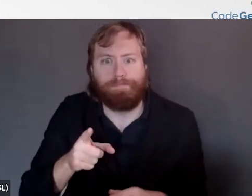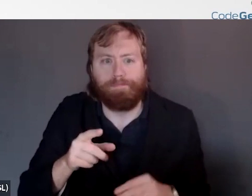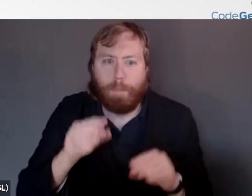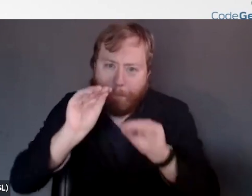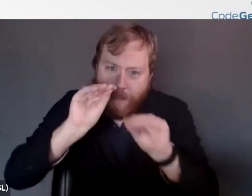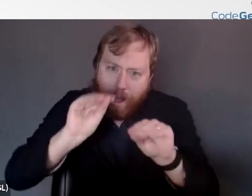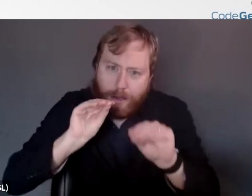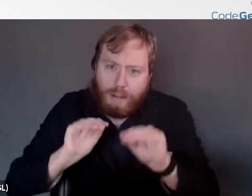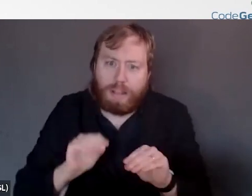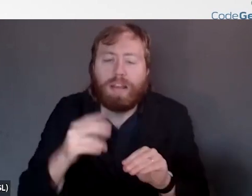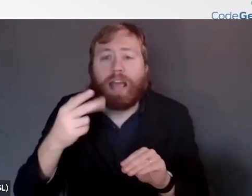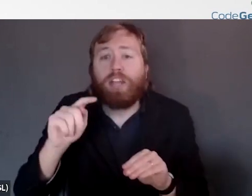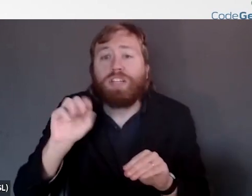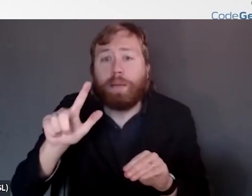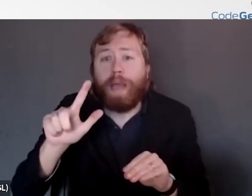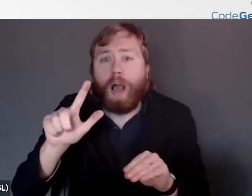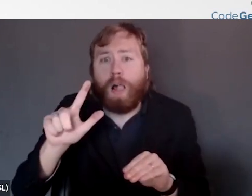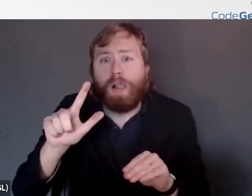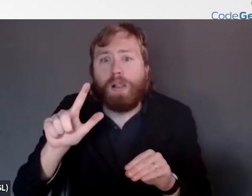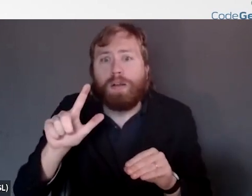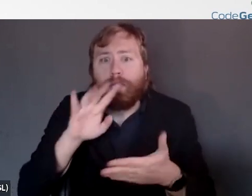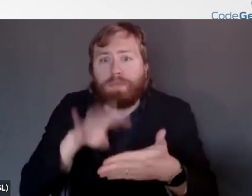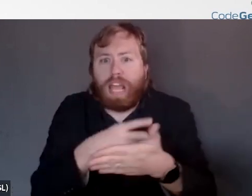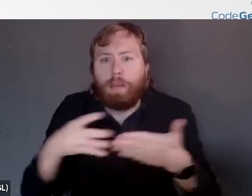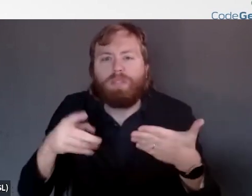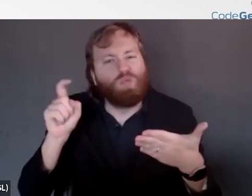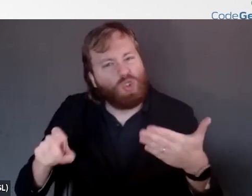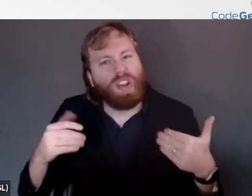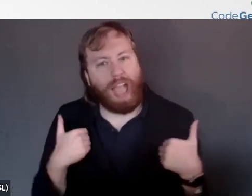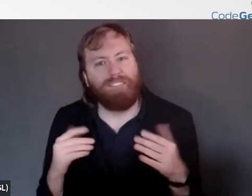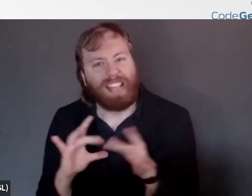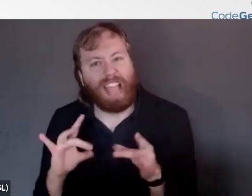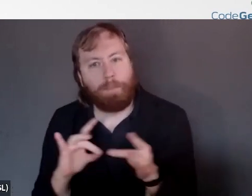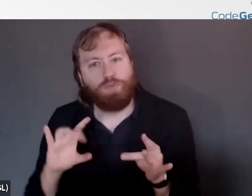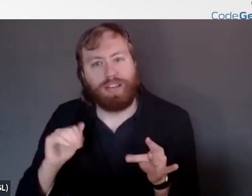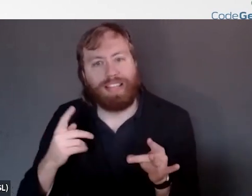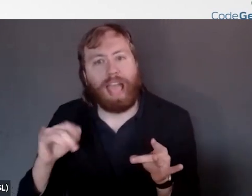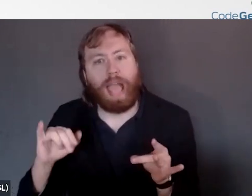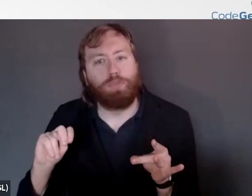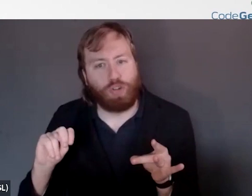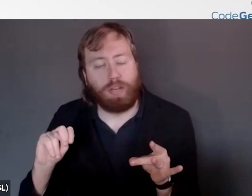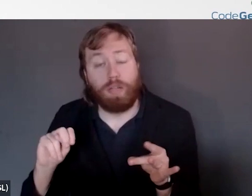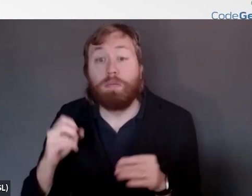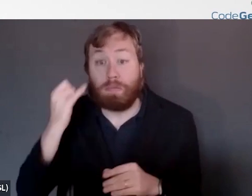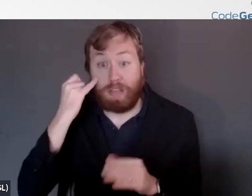you should always include a caption and if required, a table head section.